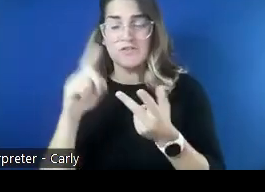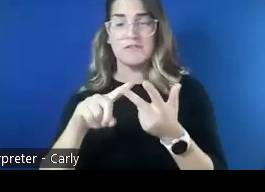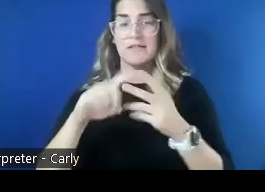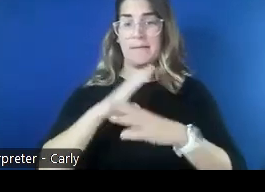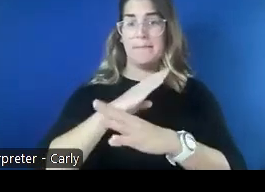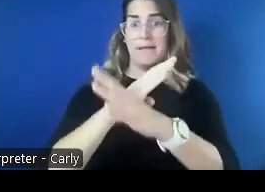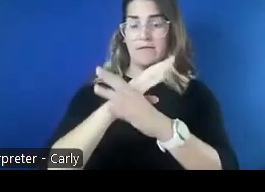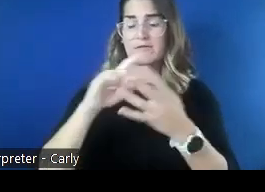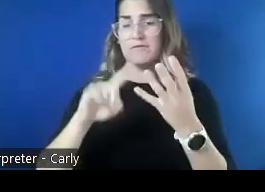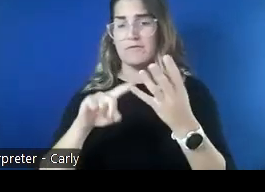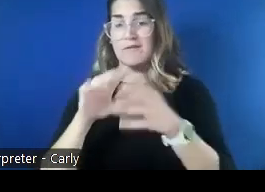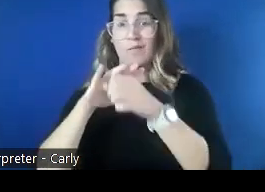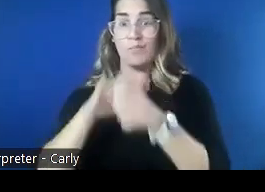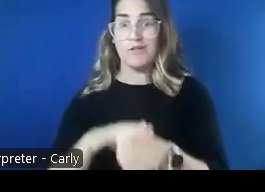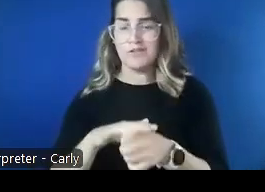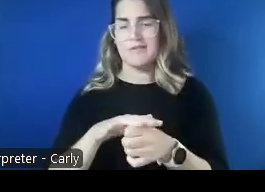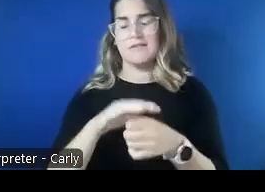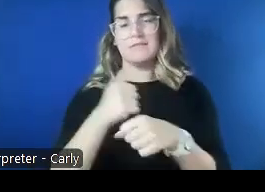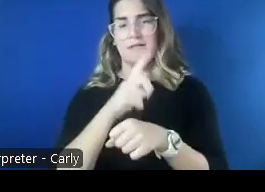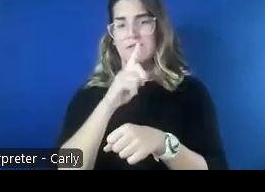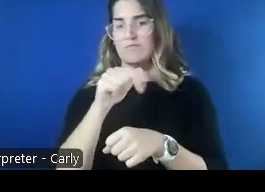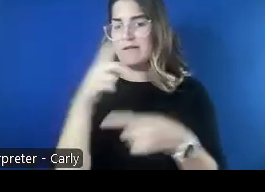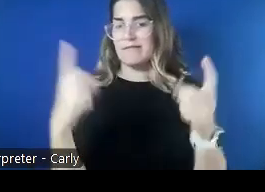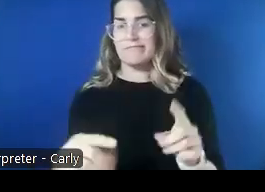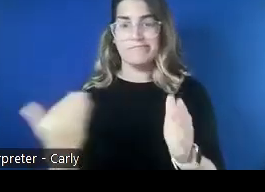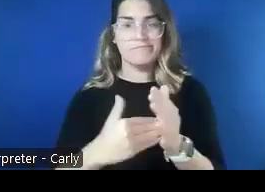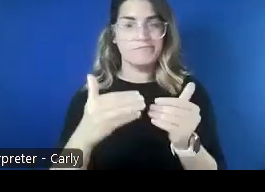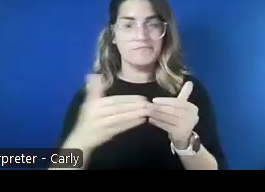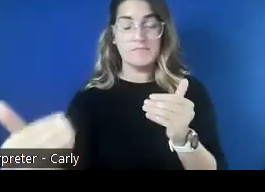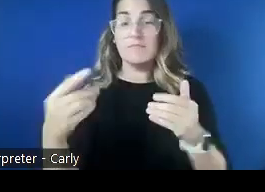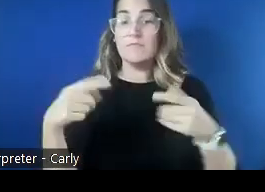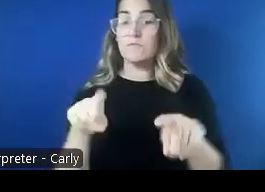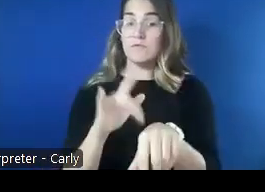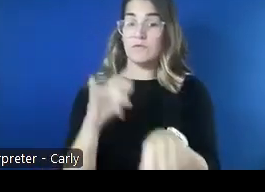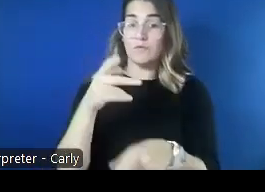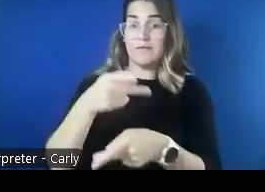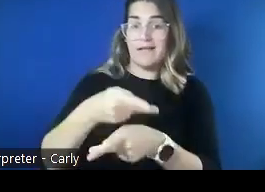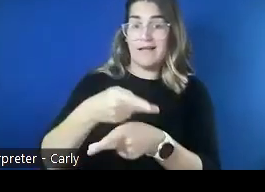from being inadvertently reenacted so in early care and education settings um we